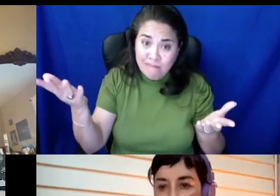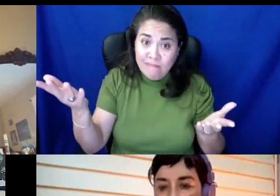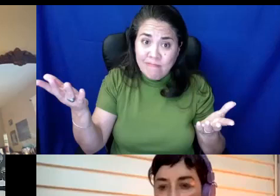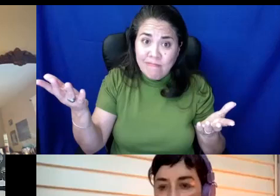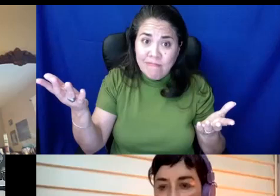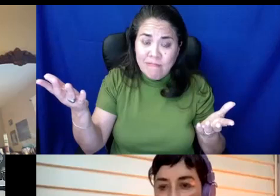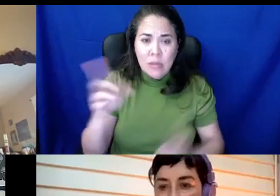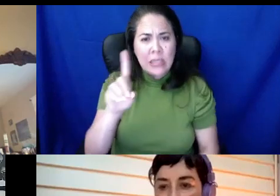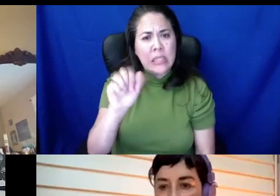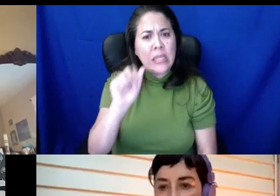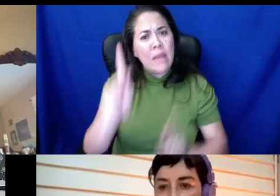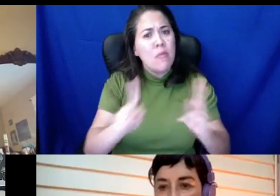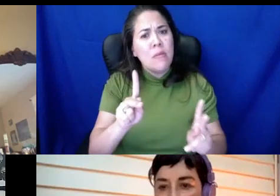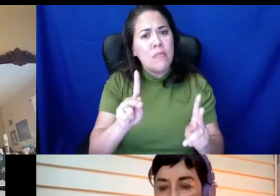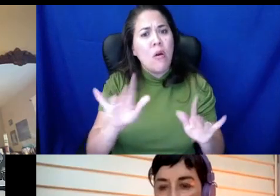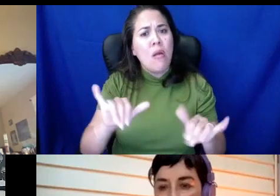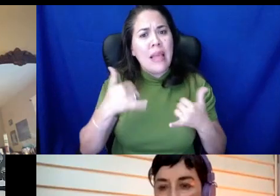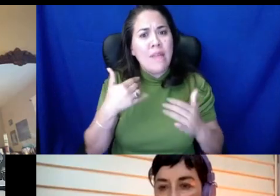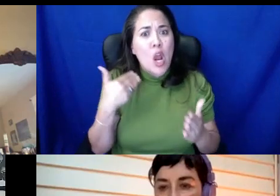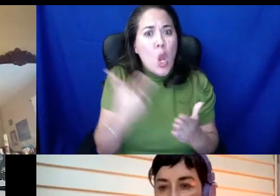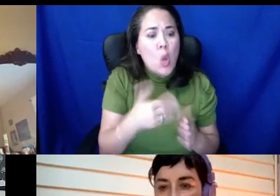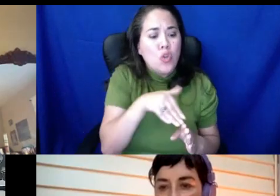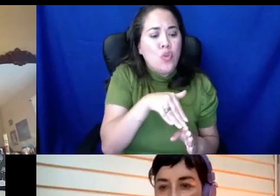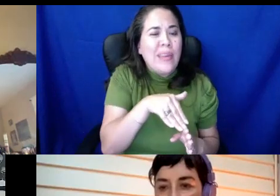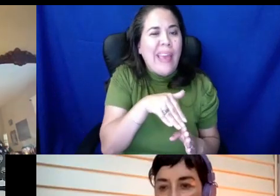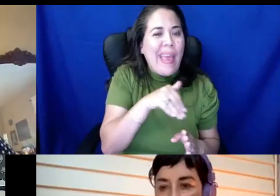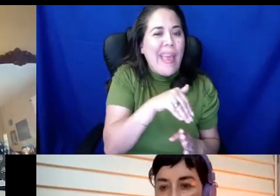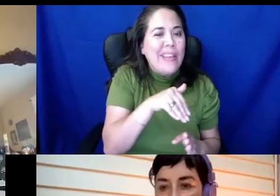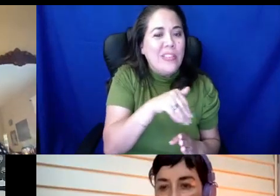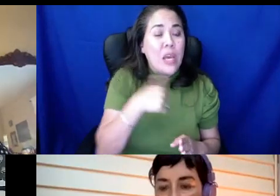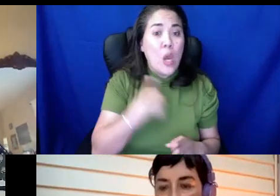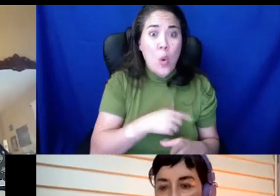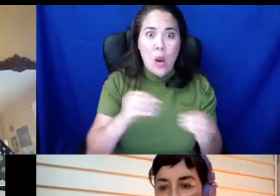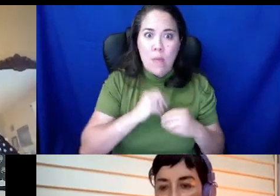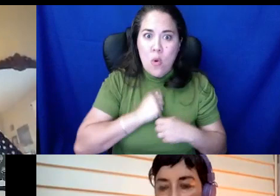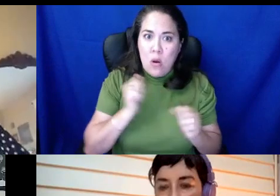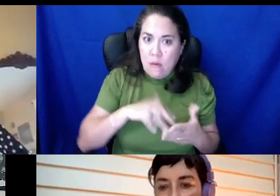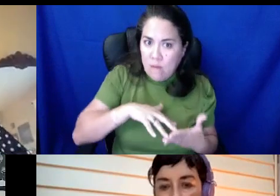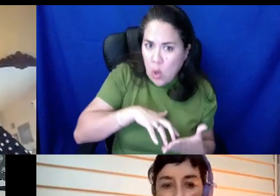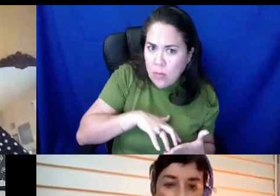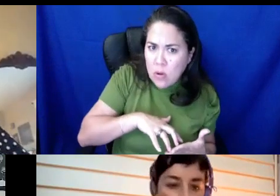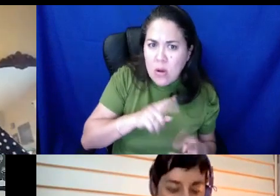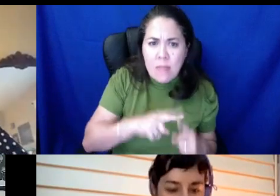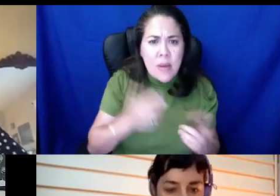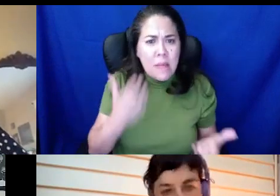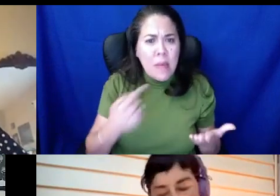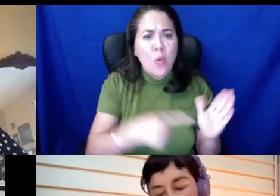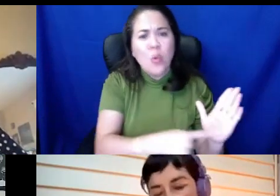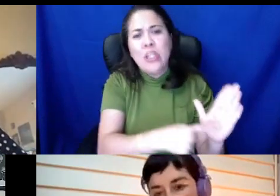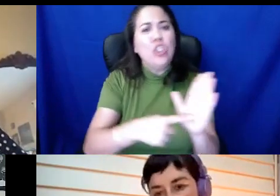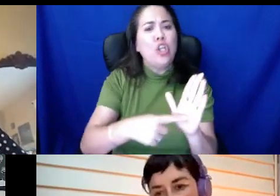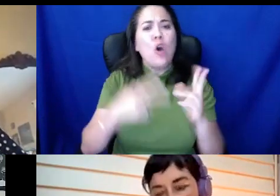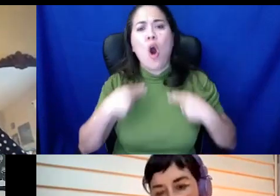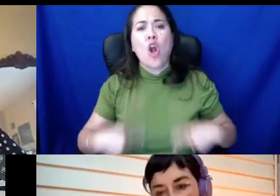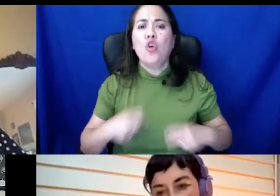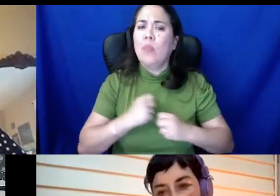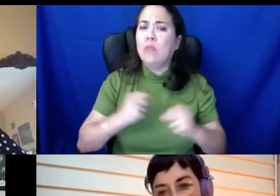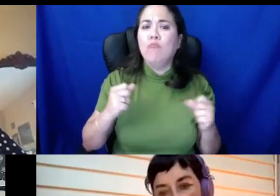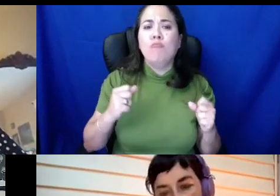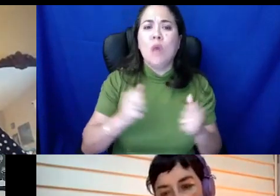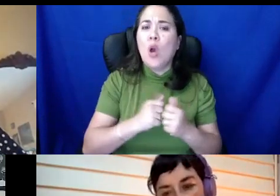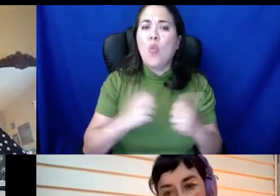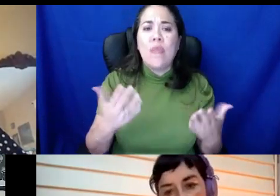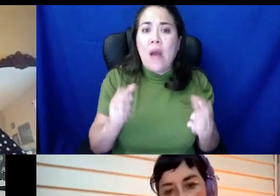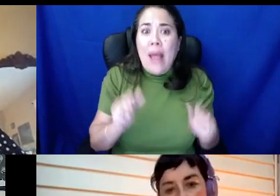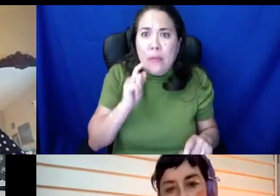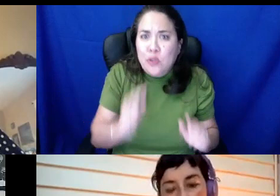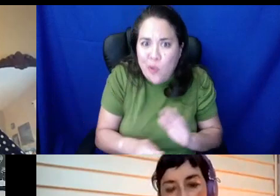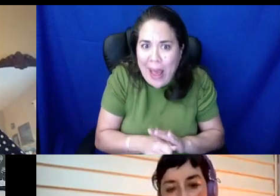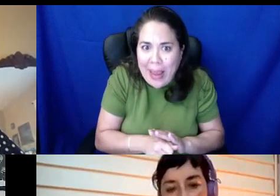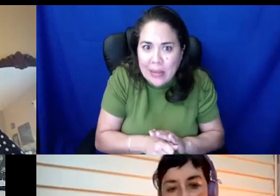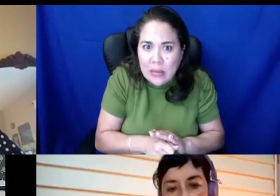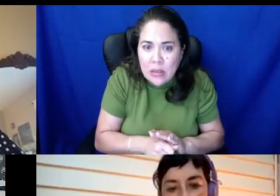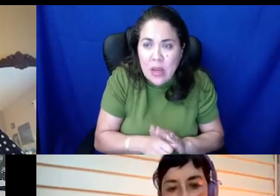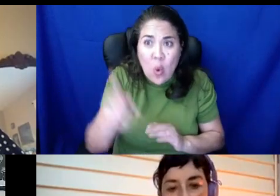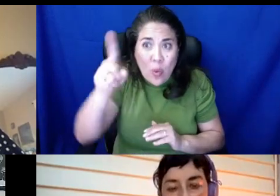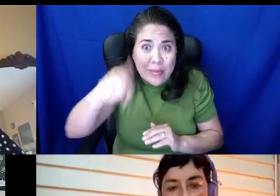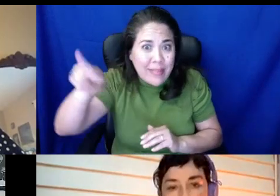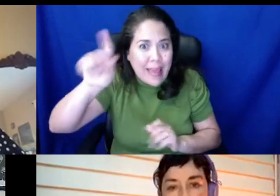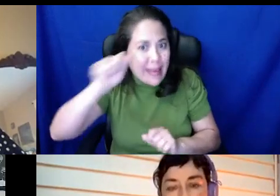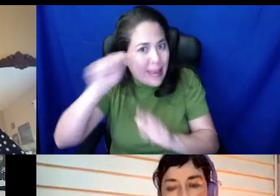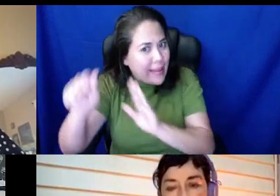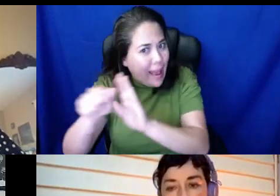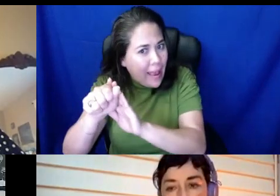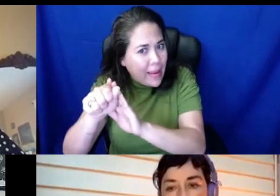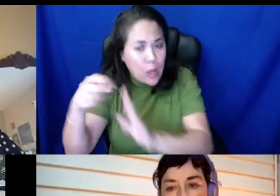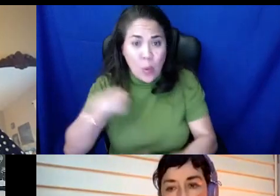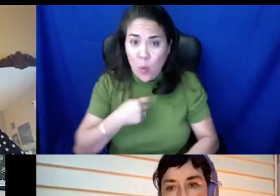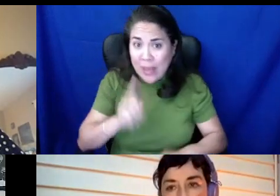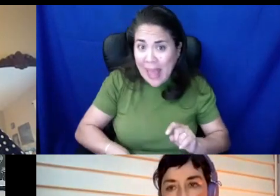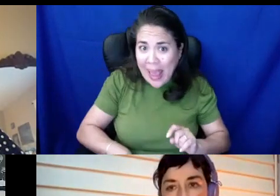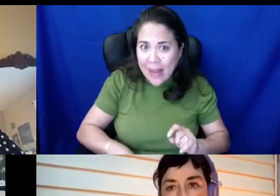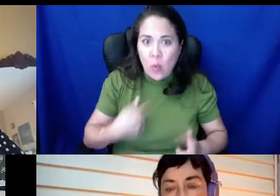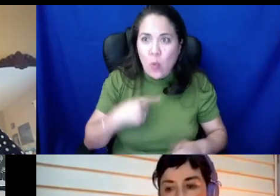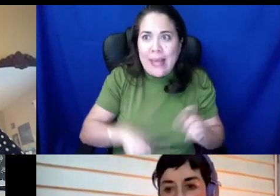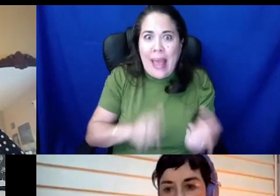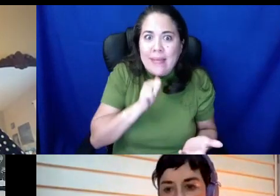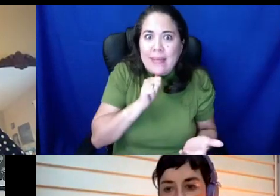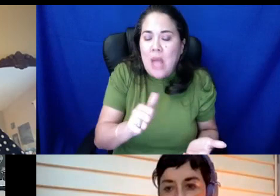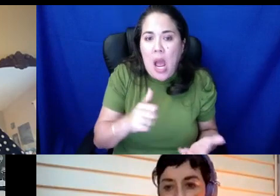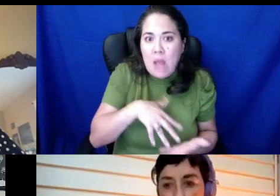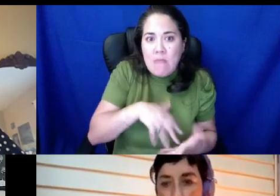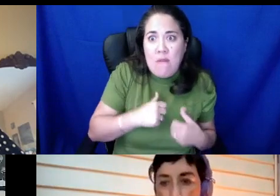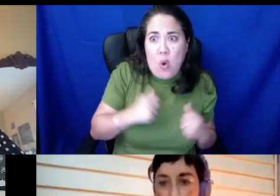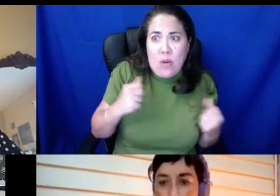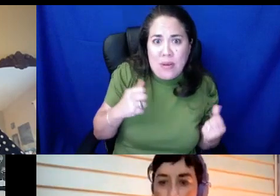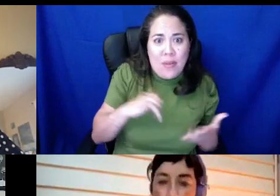Tonya Suther: Disabled people look closer to the edge, we are more vulnerable or perhaps it is that we show our human vulnerability, without being able to hide it in the ways that non disabled people can hide and deny the vulnerability, that is an essential part of being human.